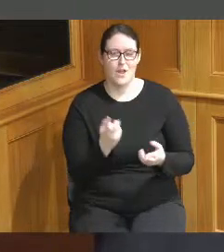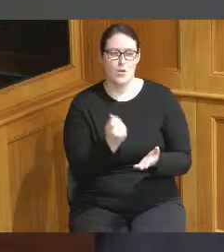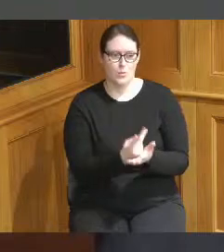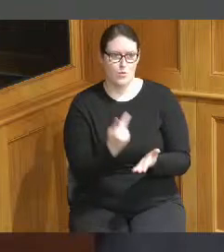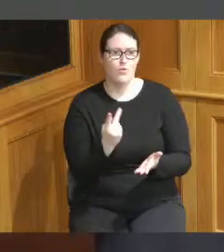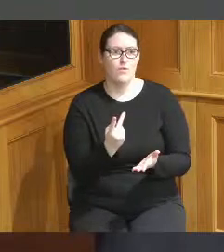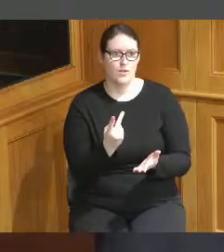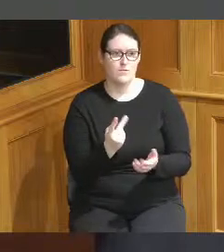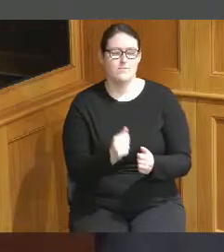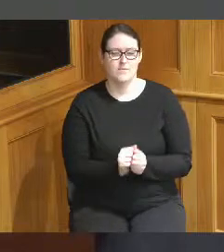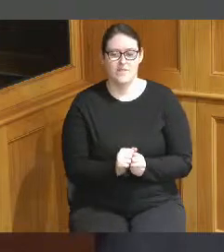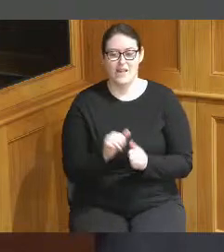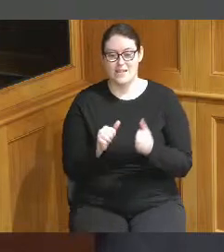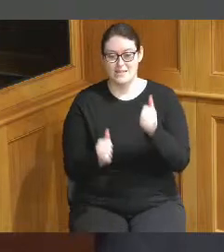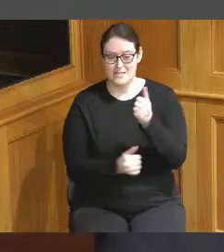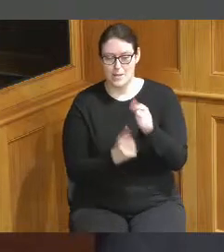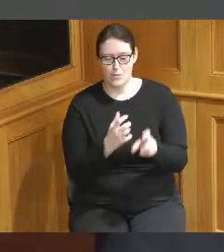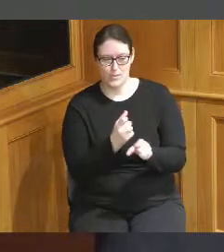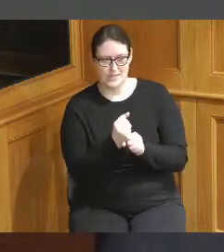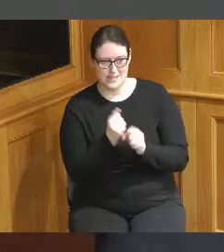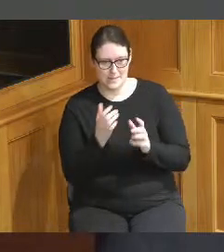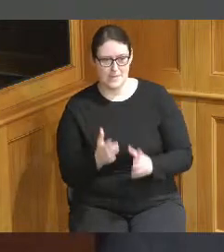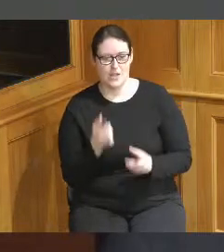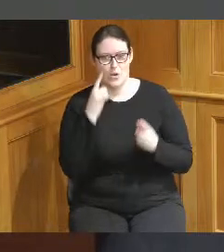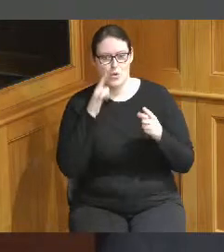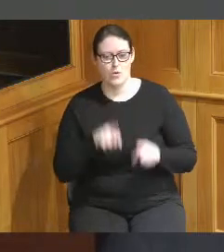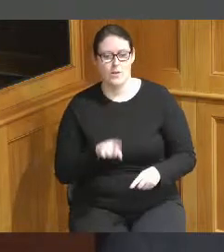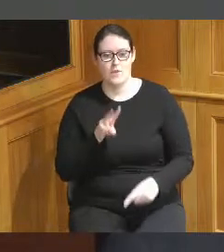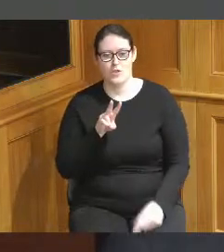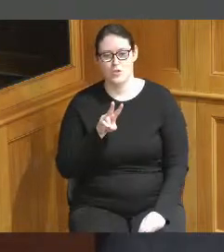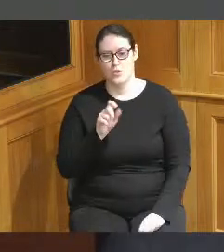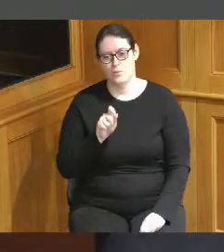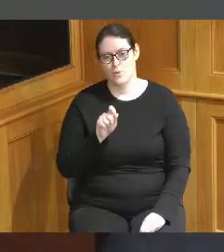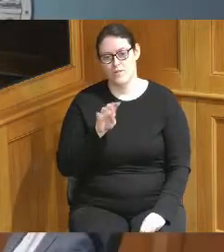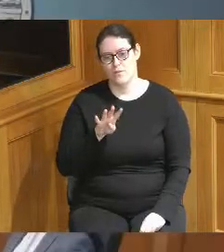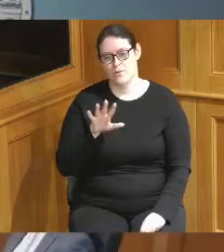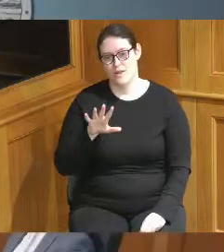bye bye can you read the directions okay great job but a lot of times when these pharmacies are